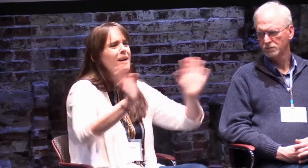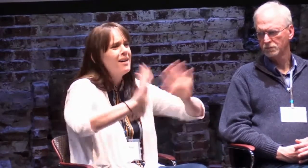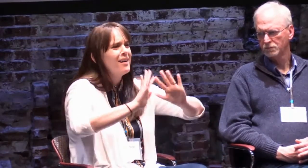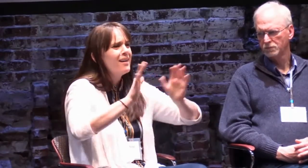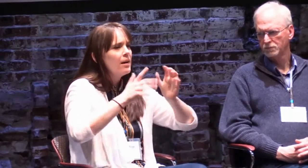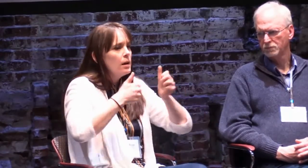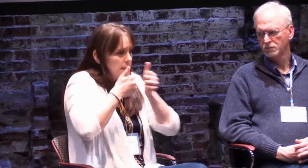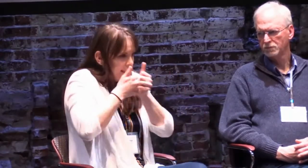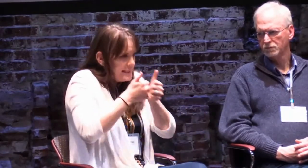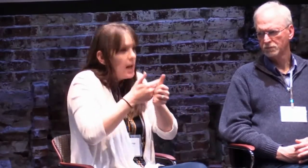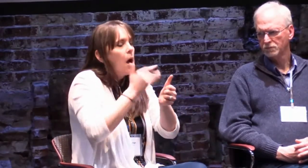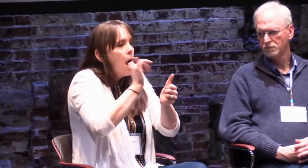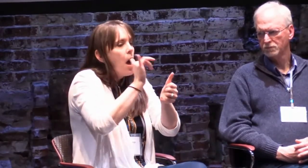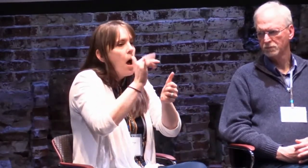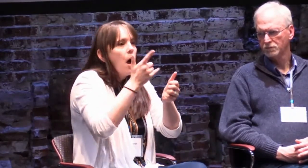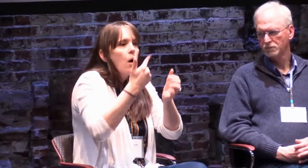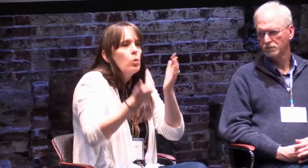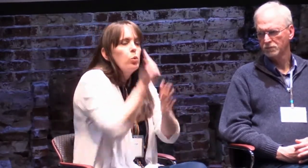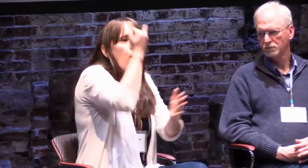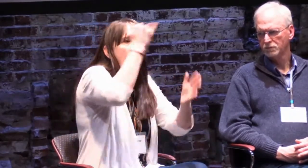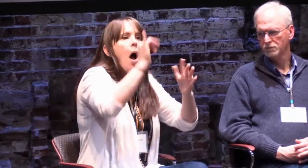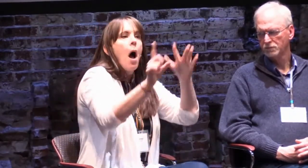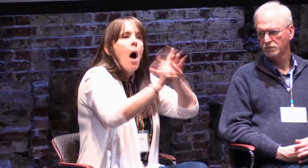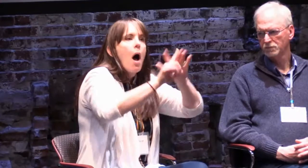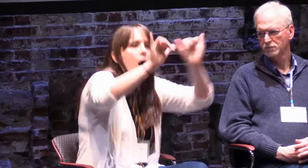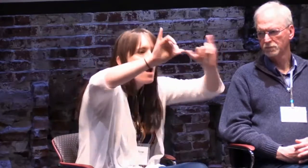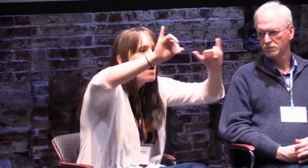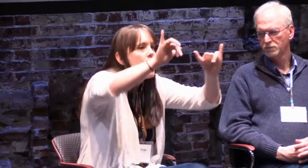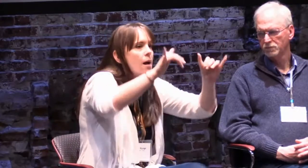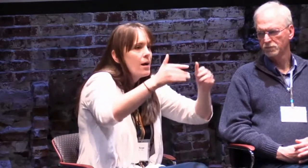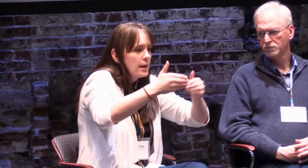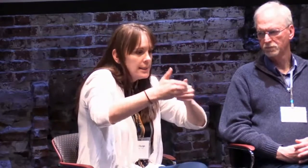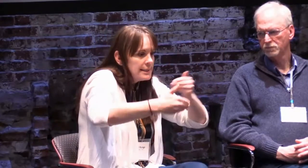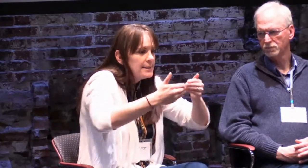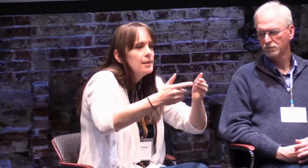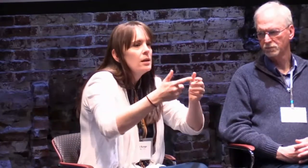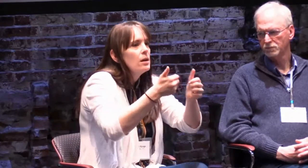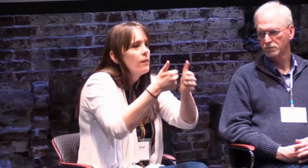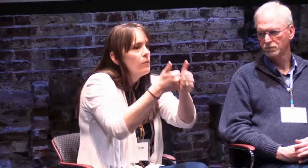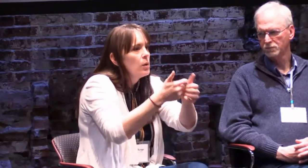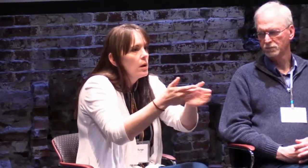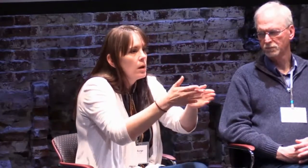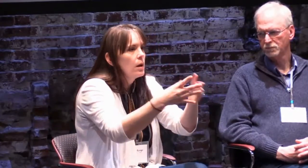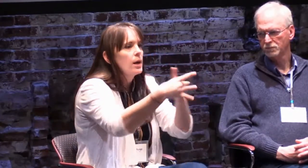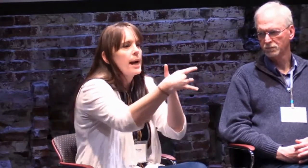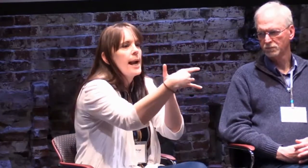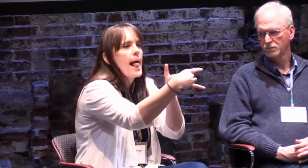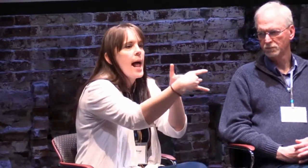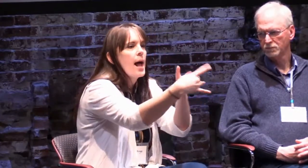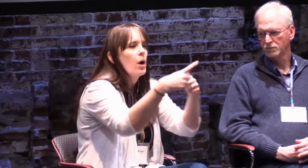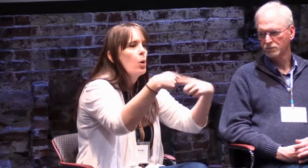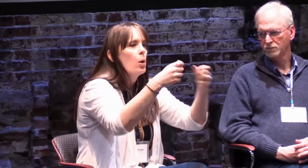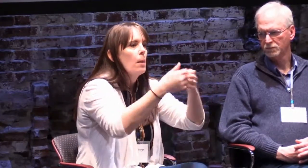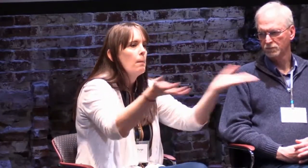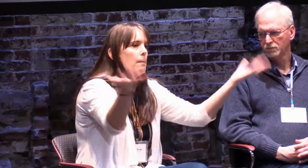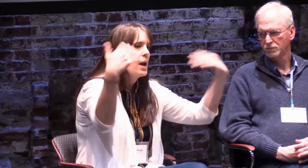That's the lesson. Don't be so rigid so that something unexpected compromises your entire trajectory.